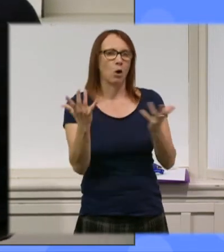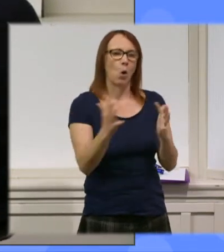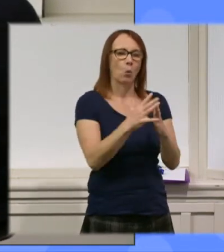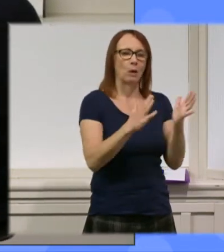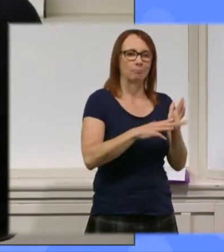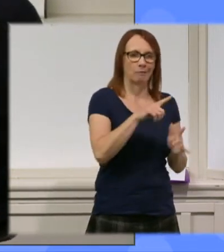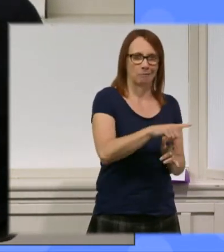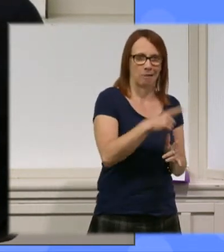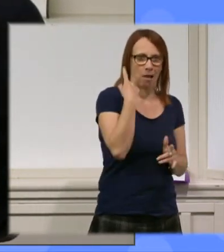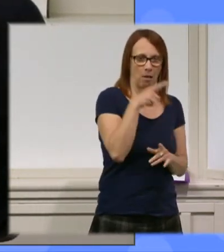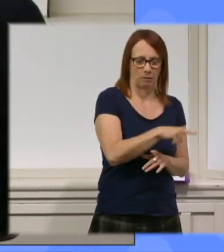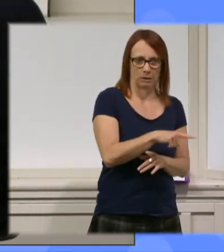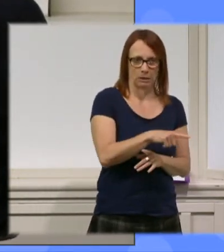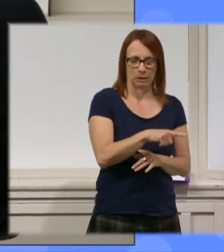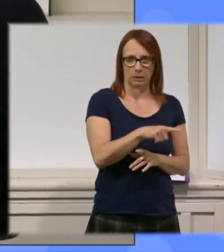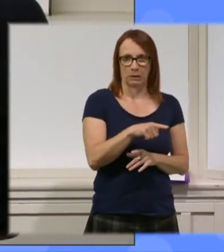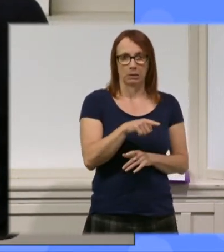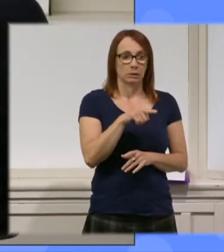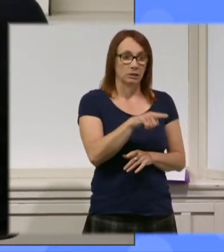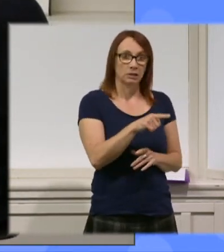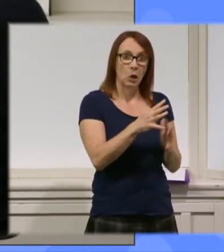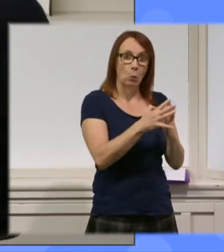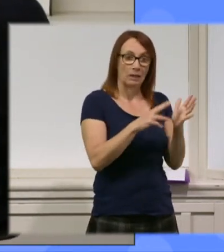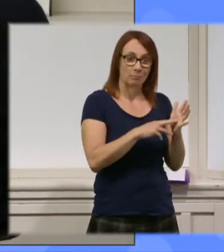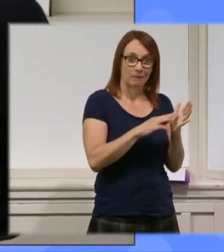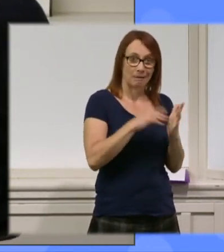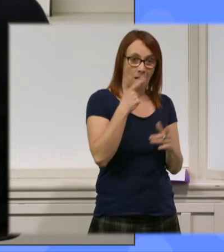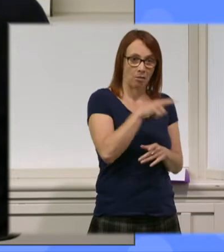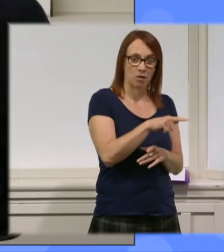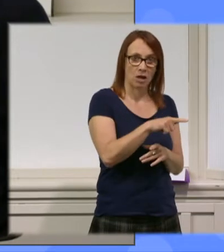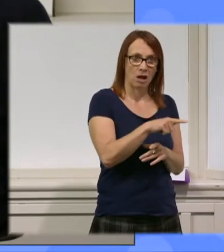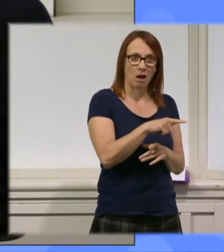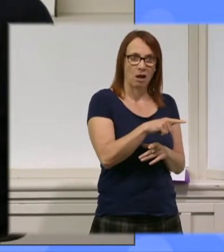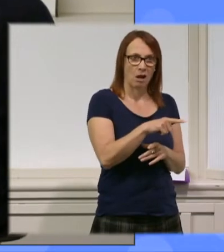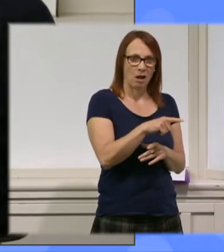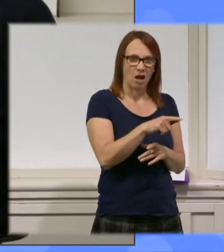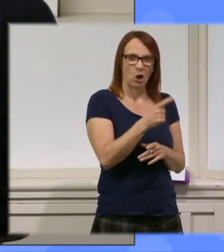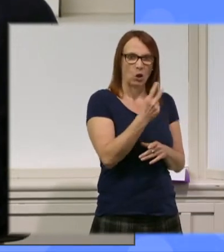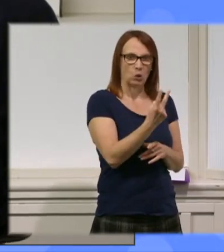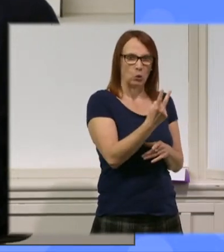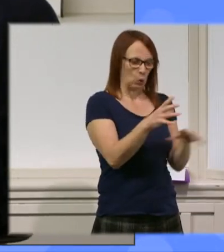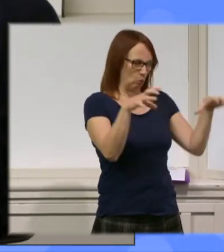voting system you tend to have two parties that take turns getting in the power and shouting at each other across the aisle there's very little incentive